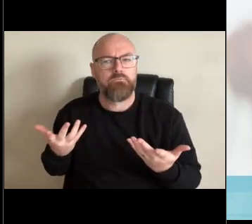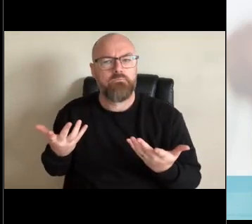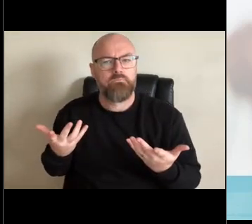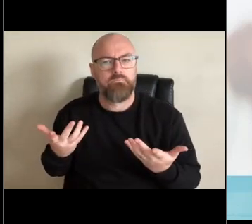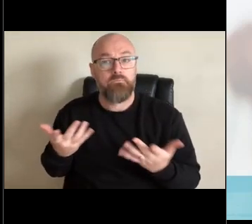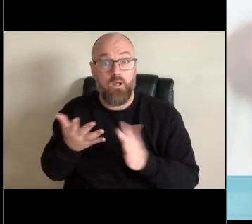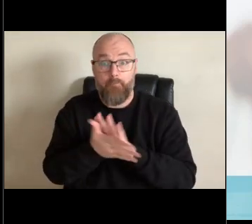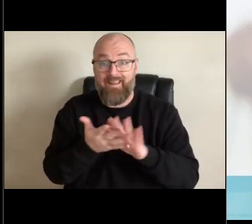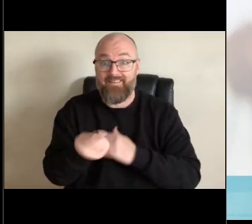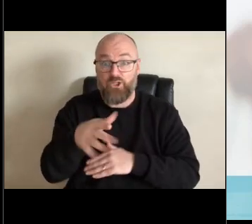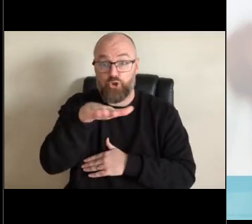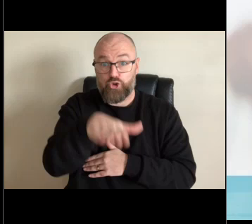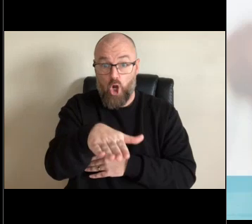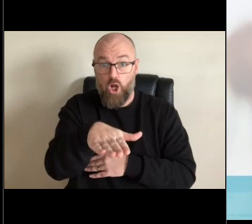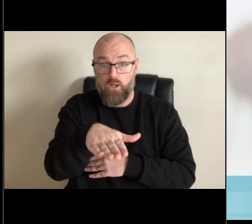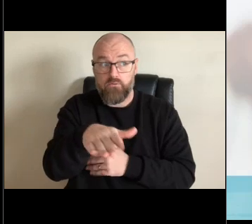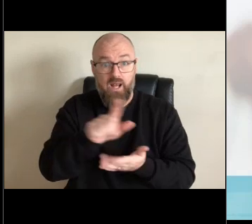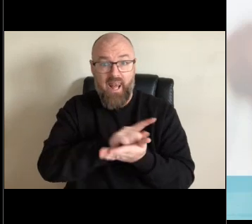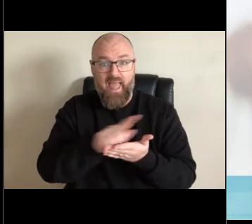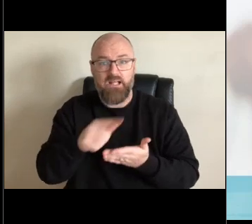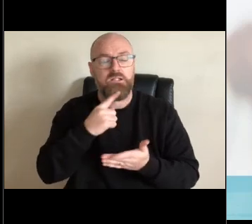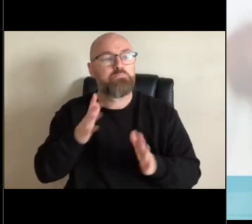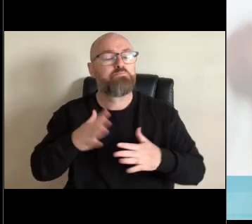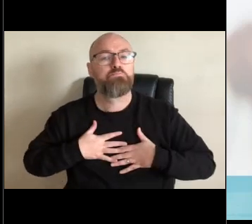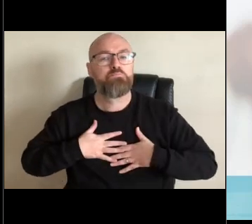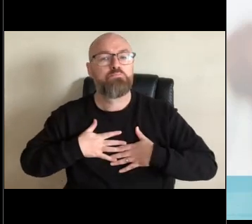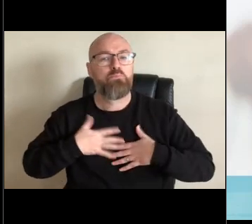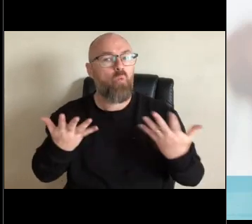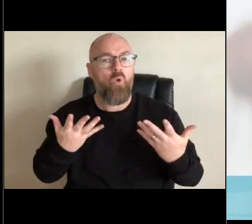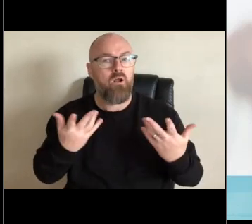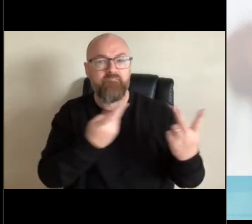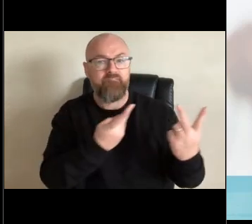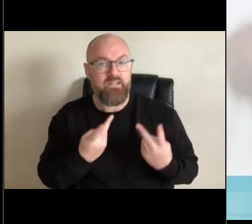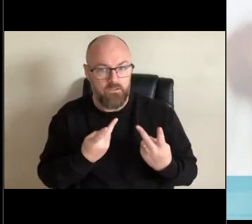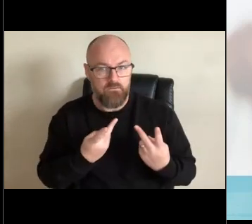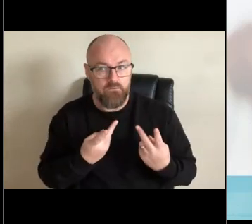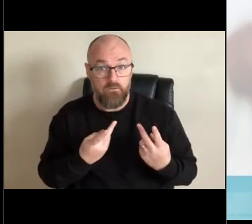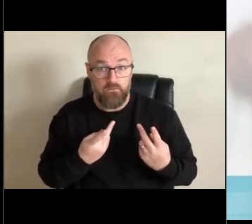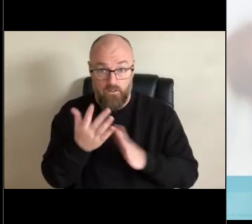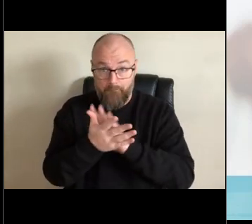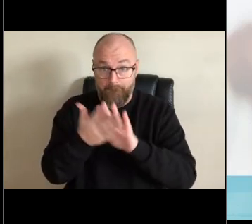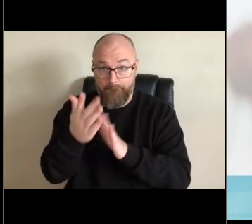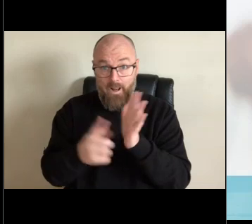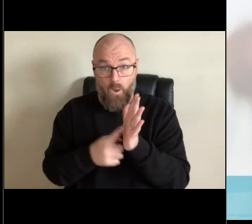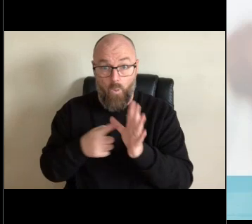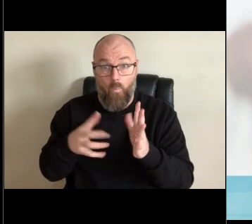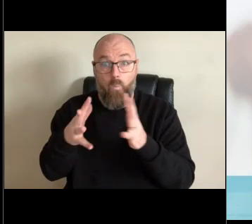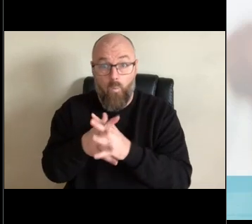not want visitation will the legislation enforce visitation for a 12 to 13 year old if there were